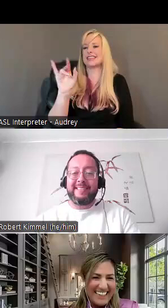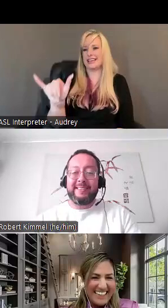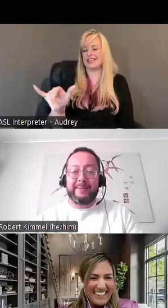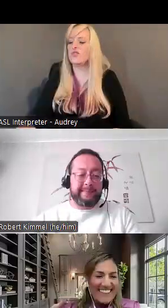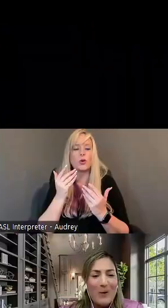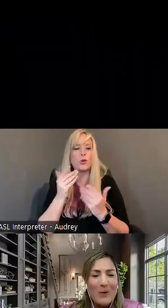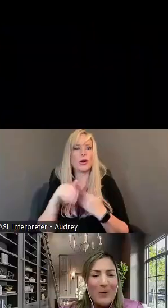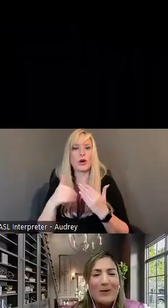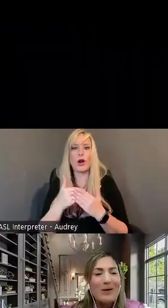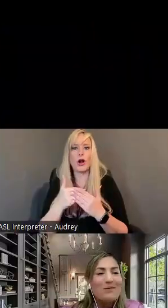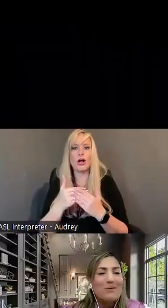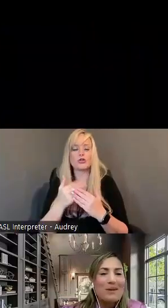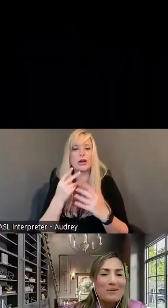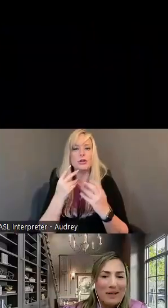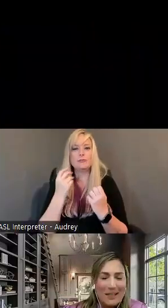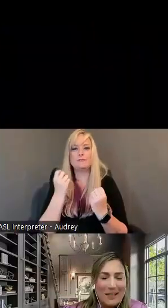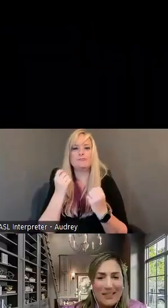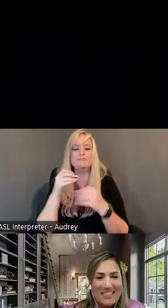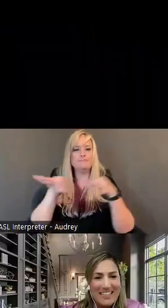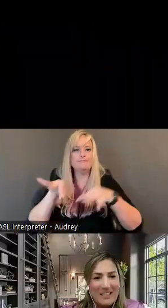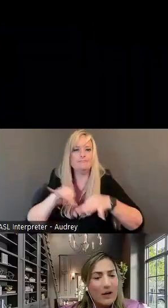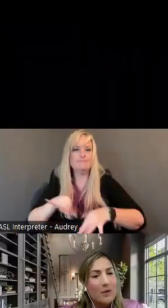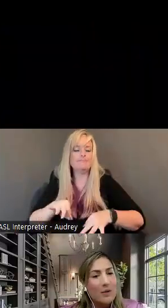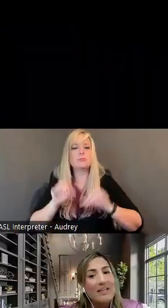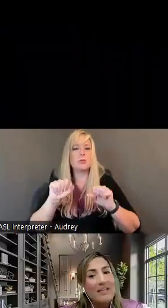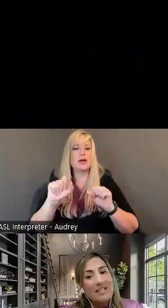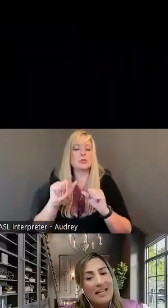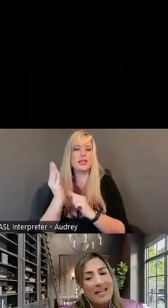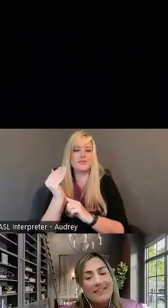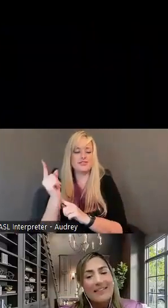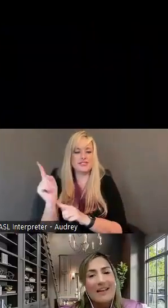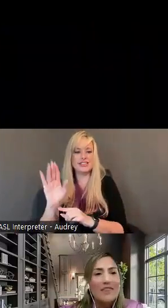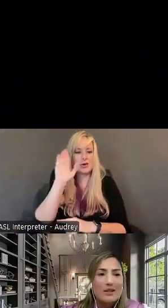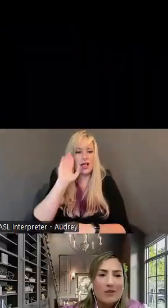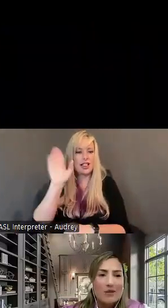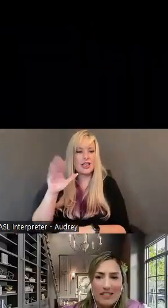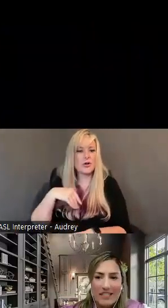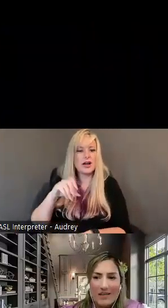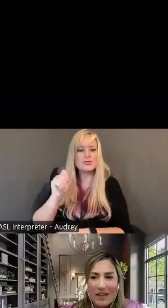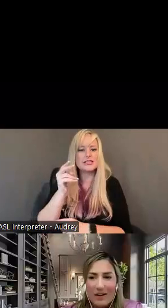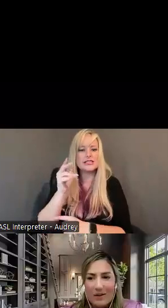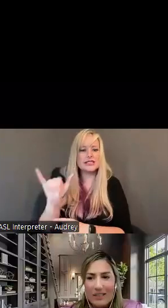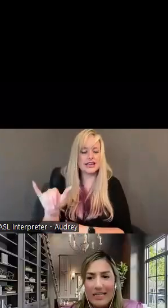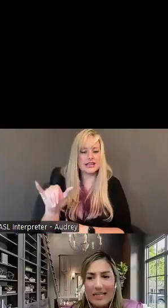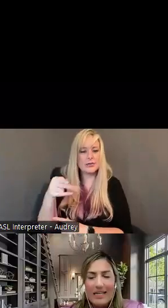Sandy Rao: Well, hello everyone. My name is Sandy Rao, PhD candidate at the University of Calgary. I